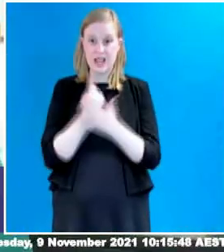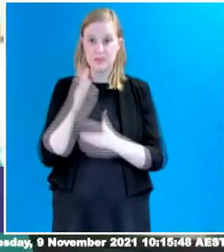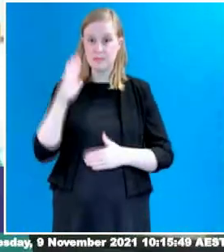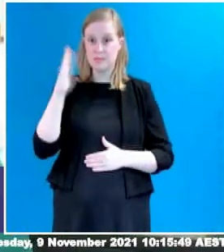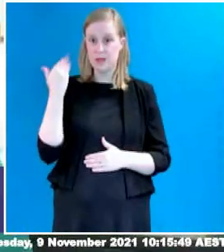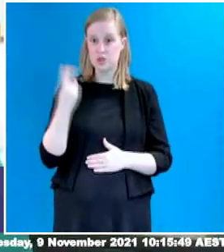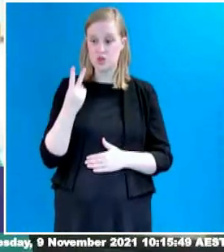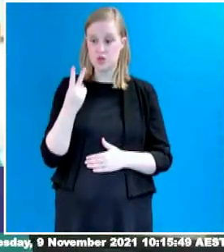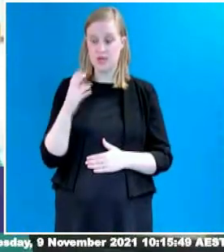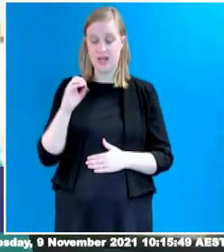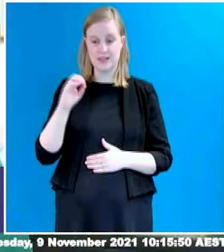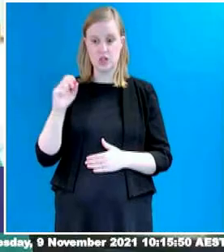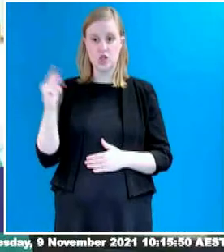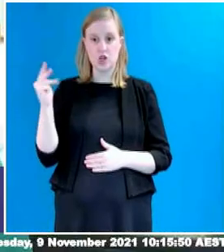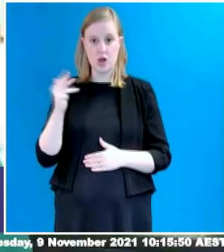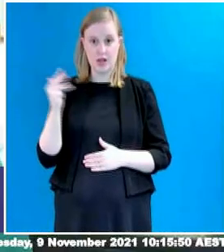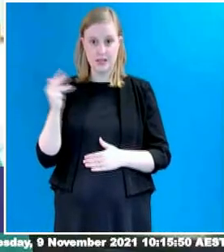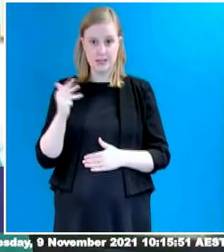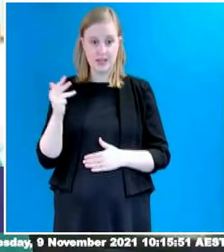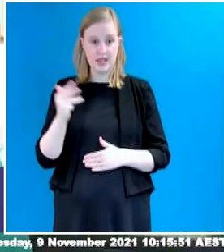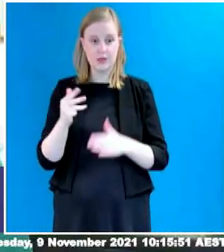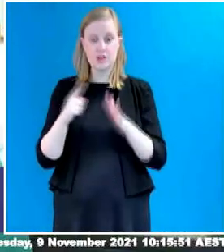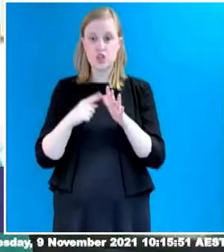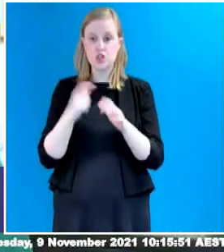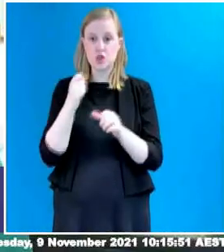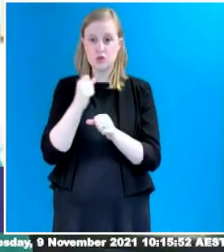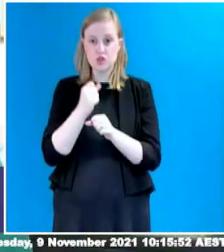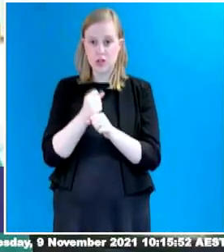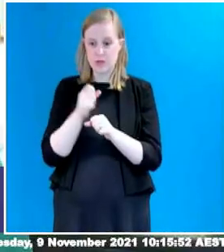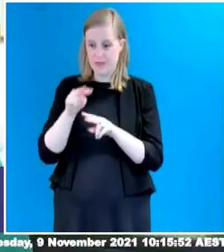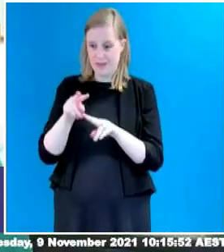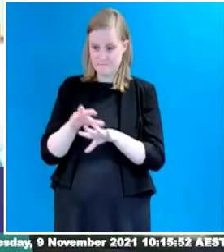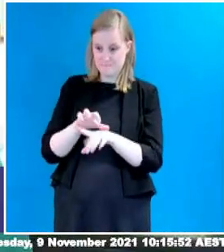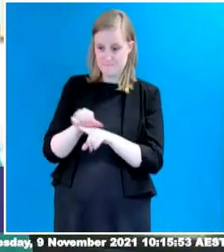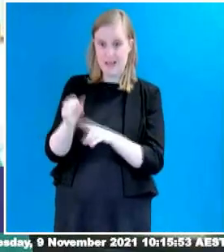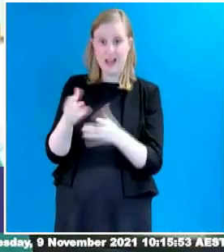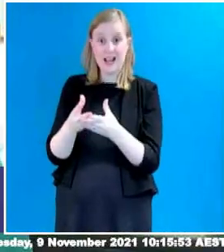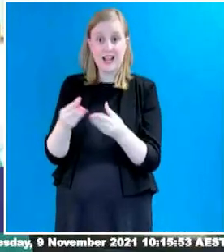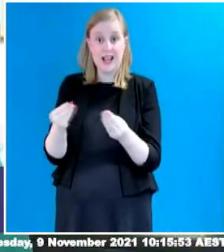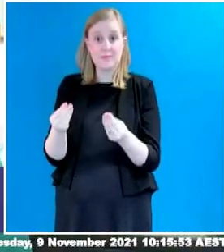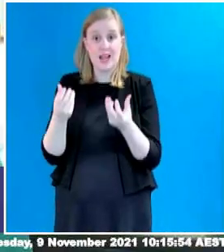It found gaps in the Justice Department, particularly in the community